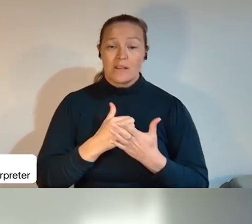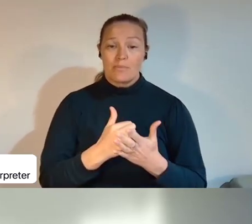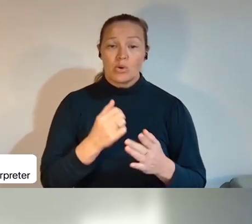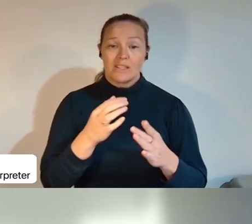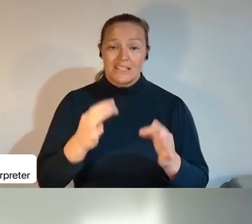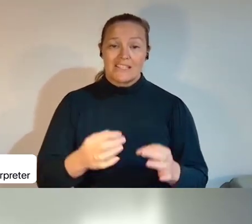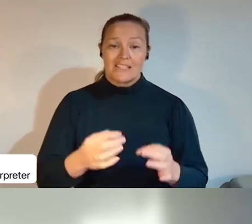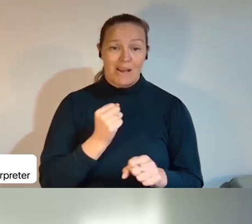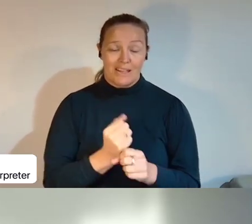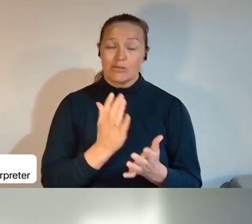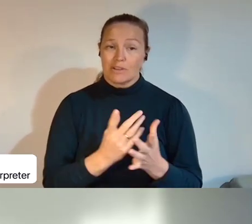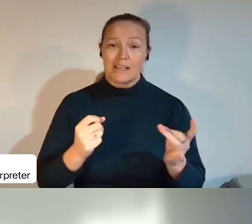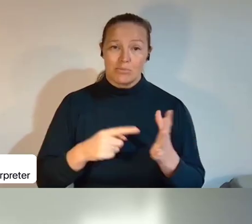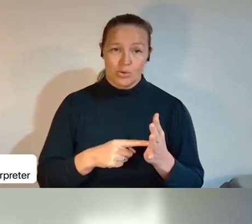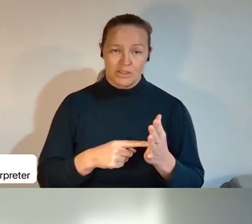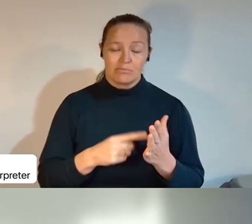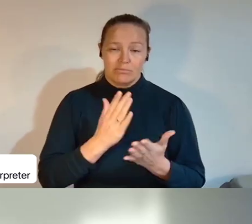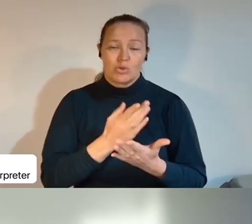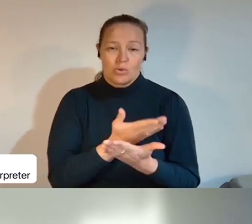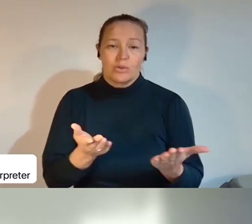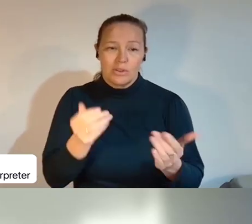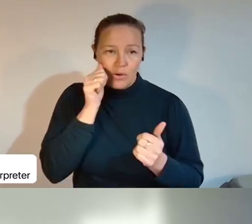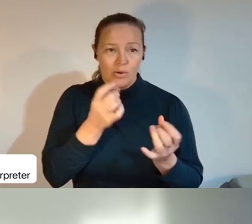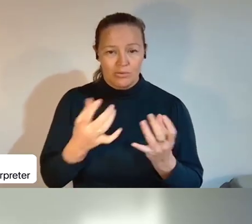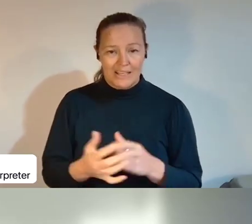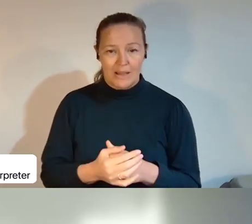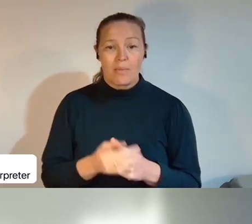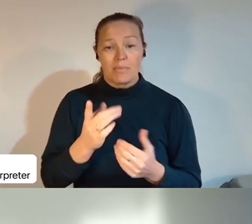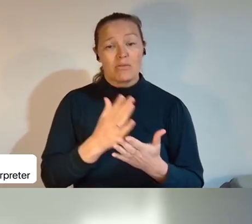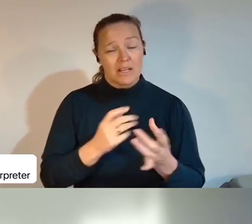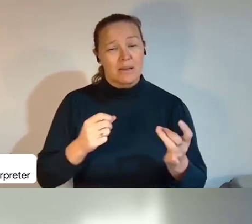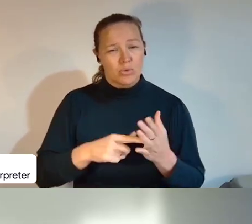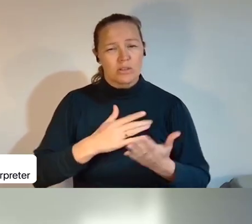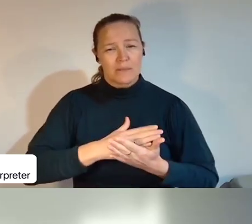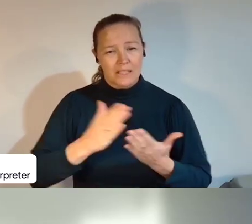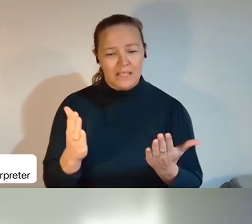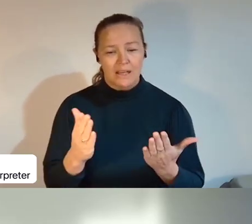here knows that, but it's important to make clear how things like supported decision making link to